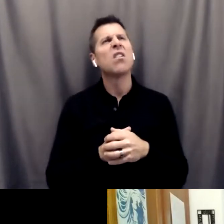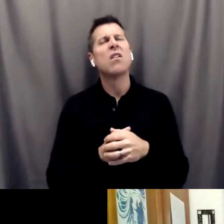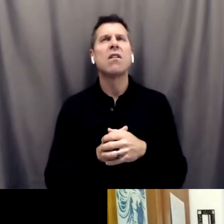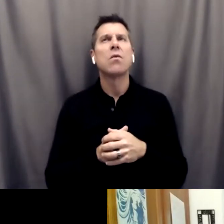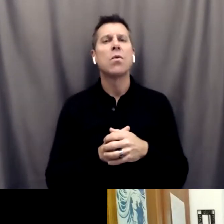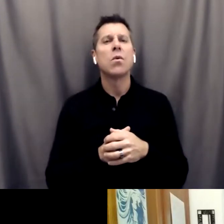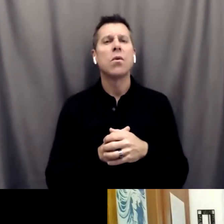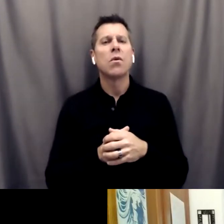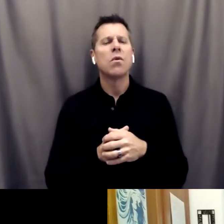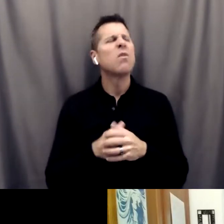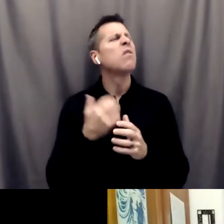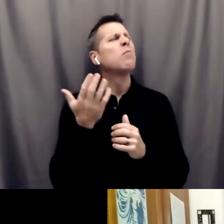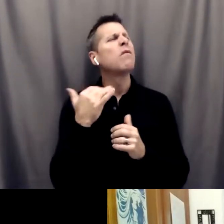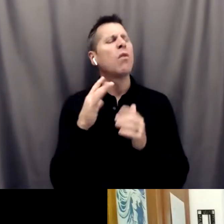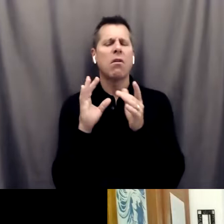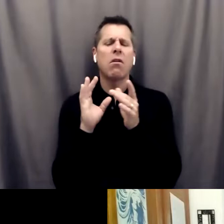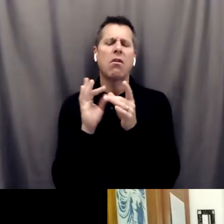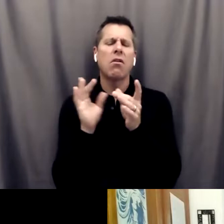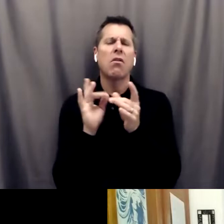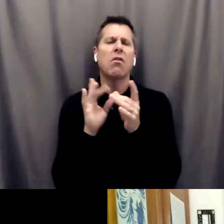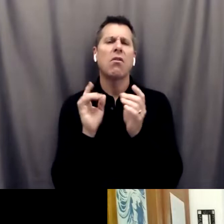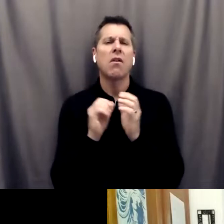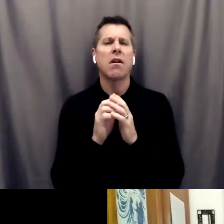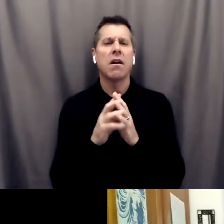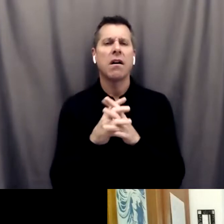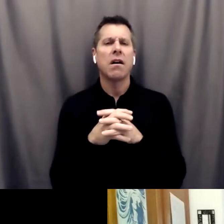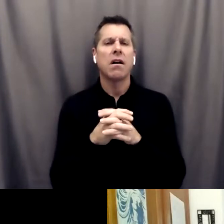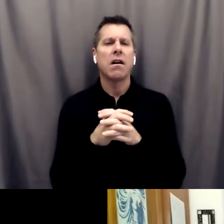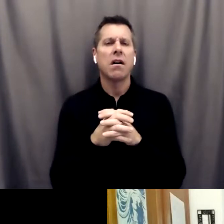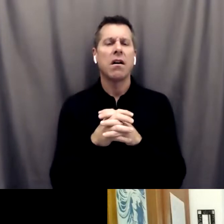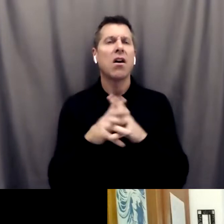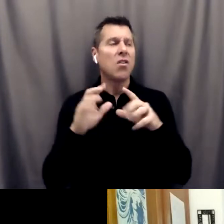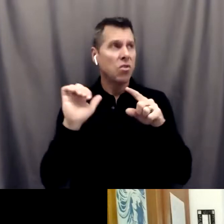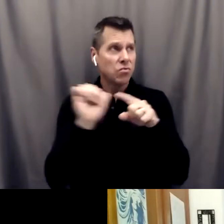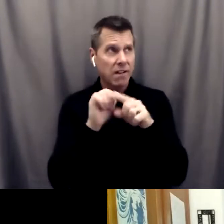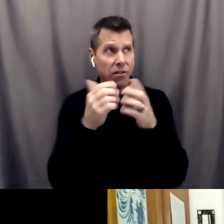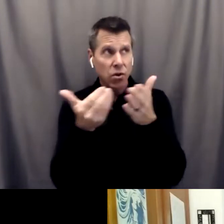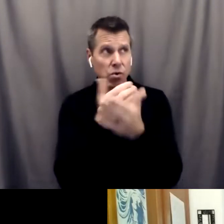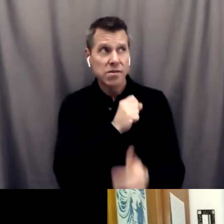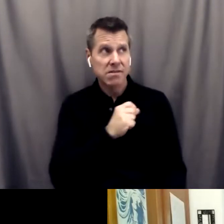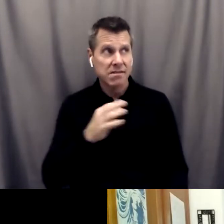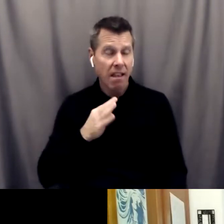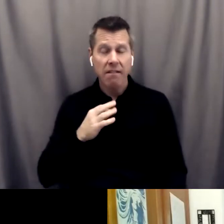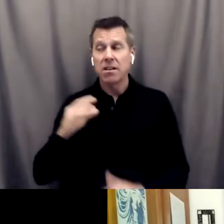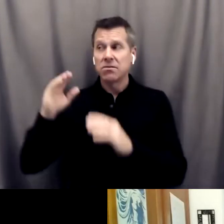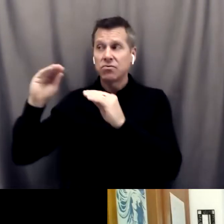We mentioned before that the training for the new staff, faculty, whatnot, that you have,